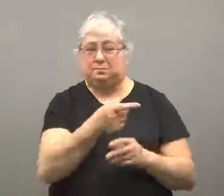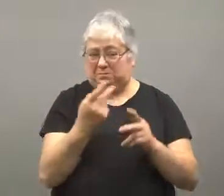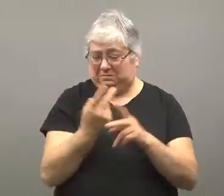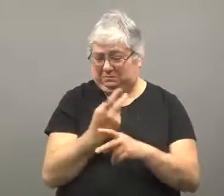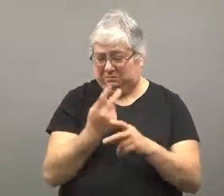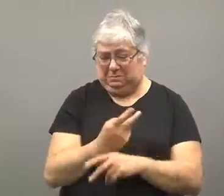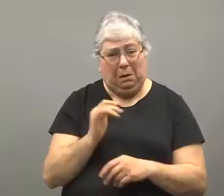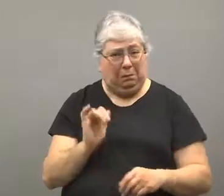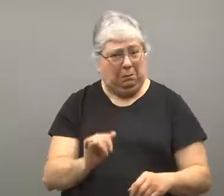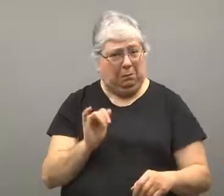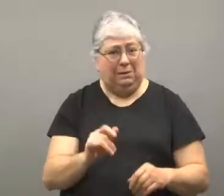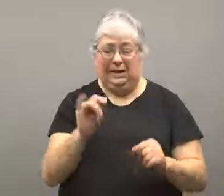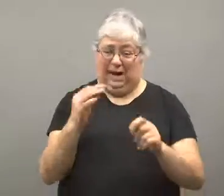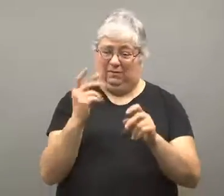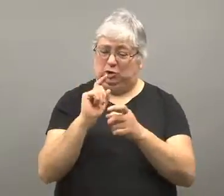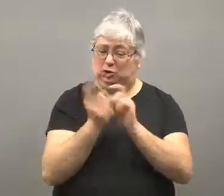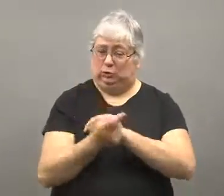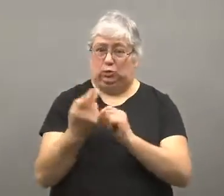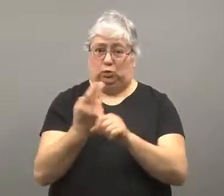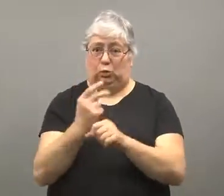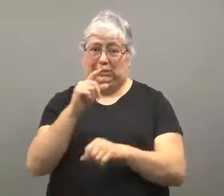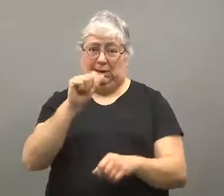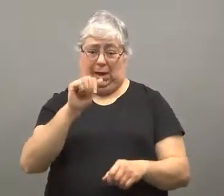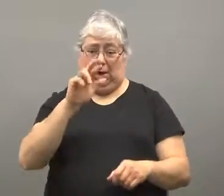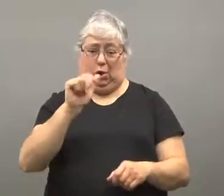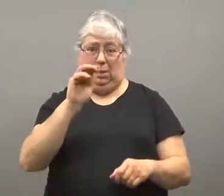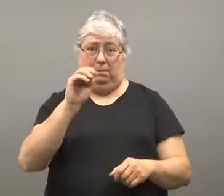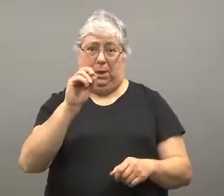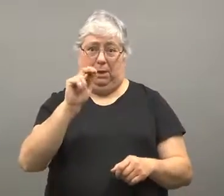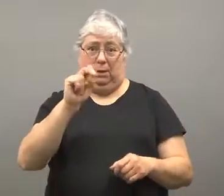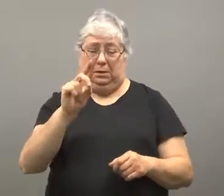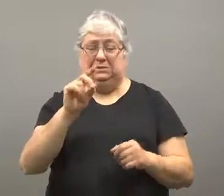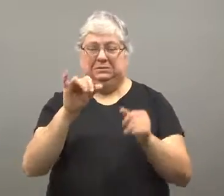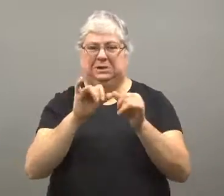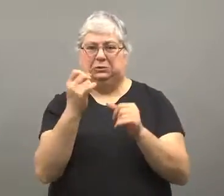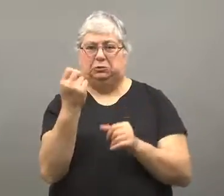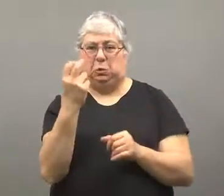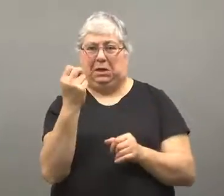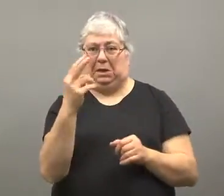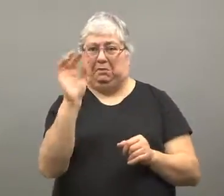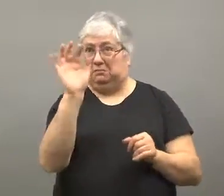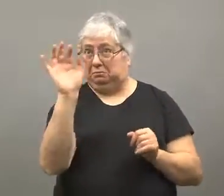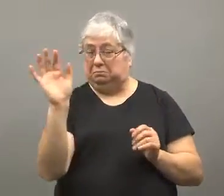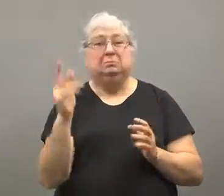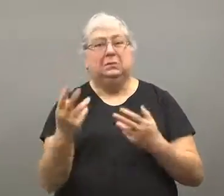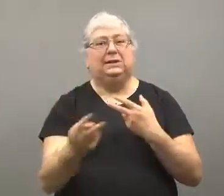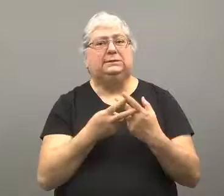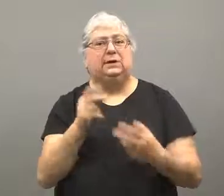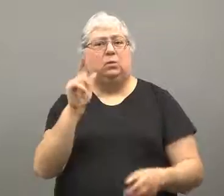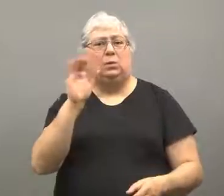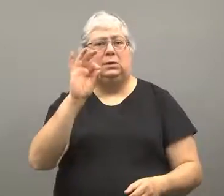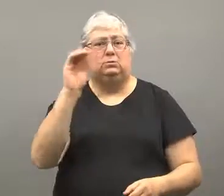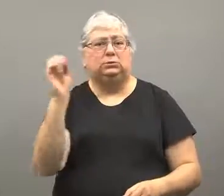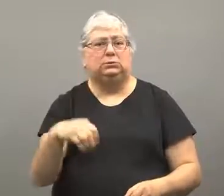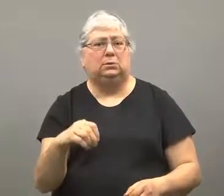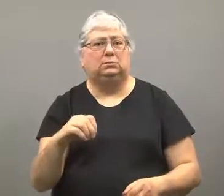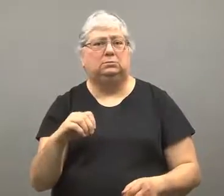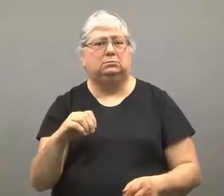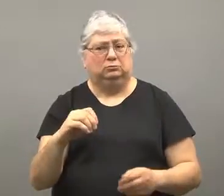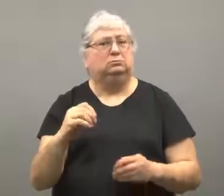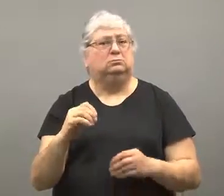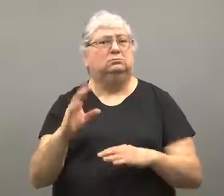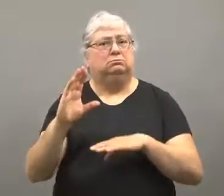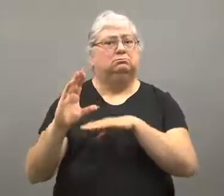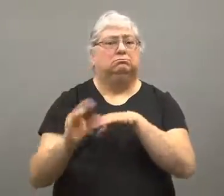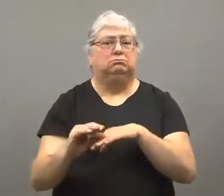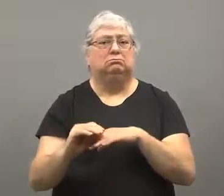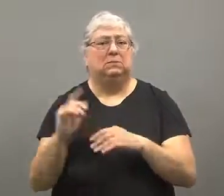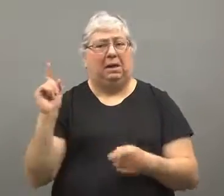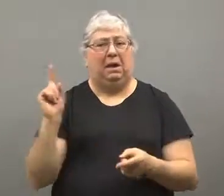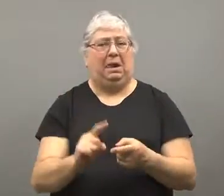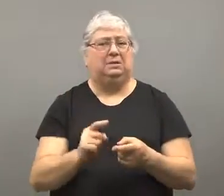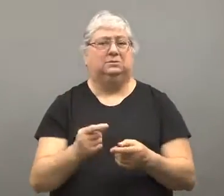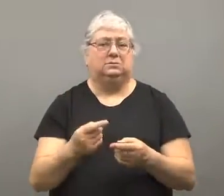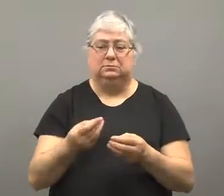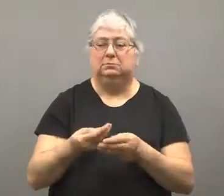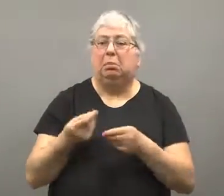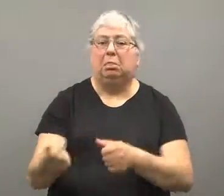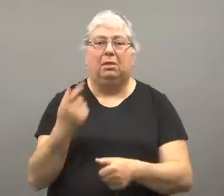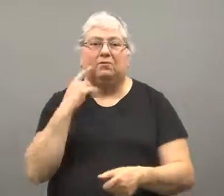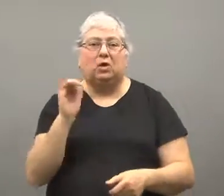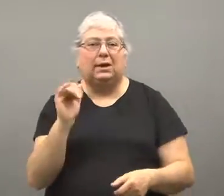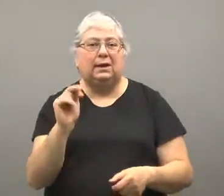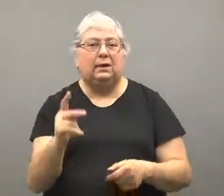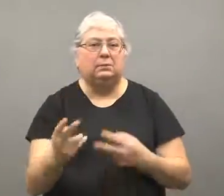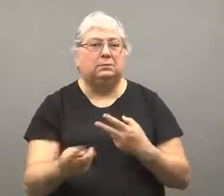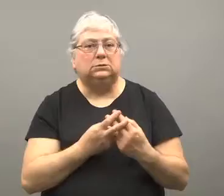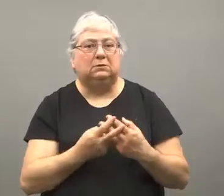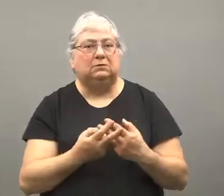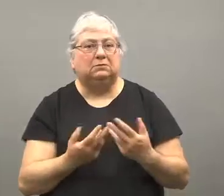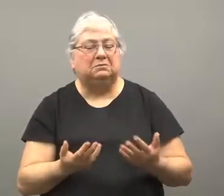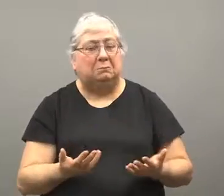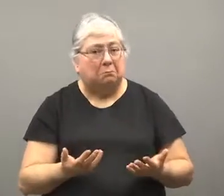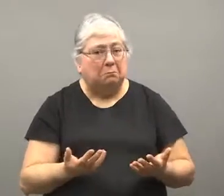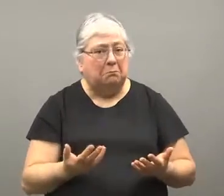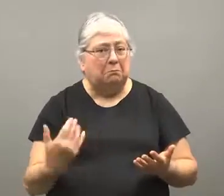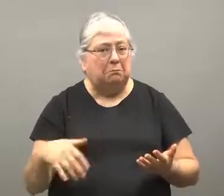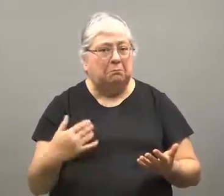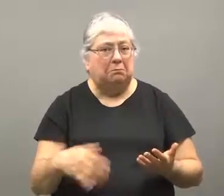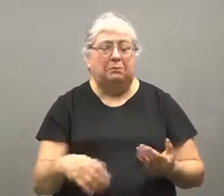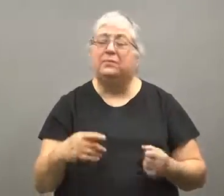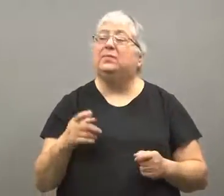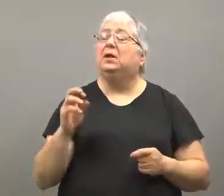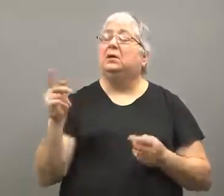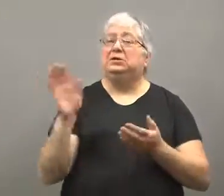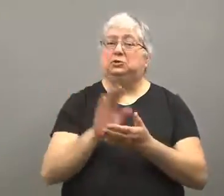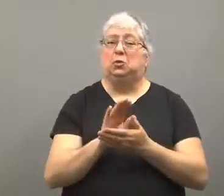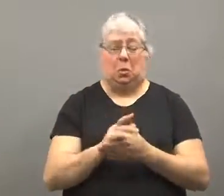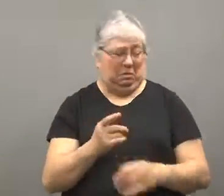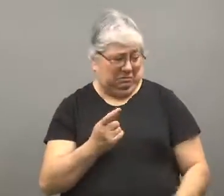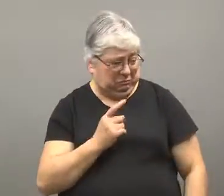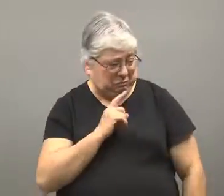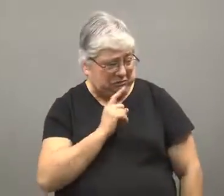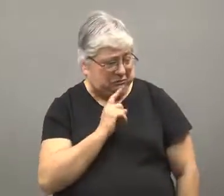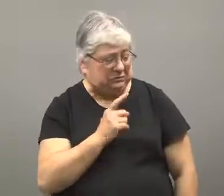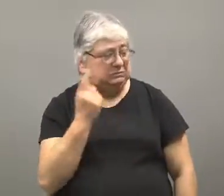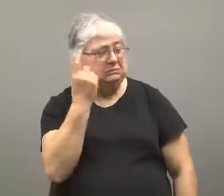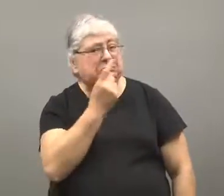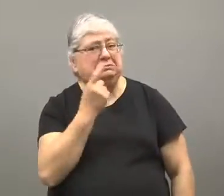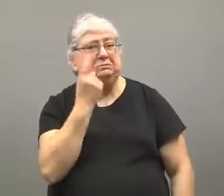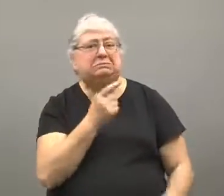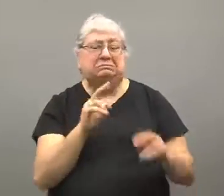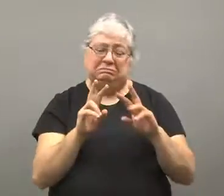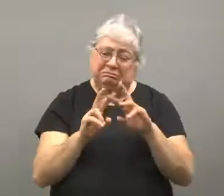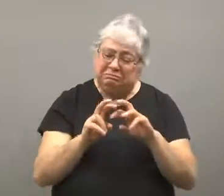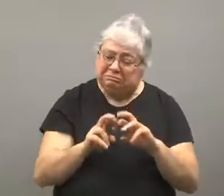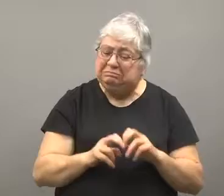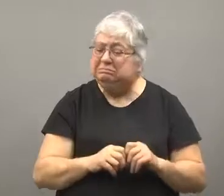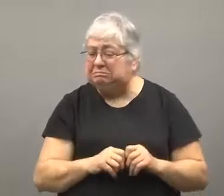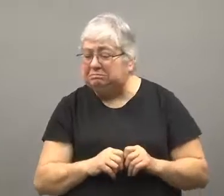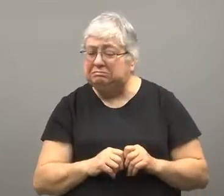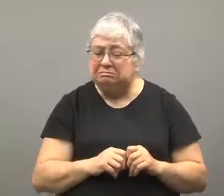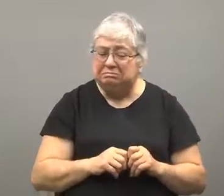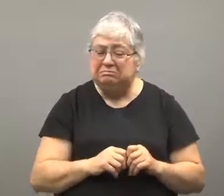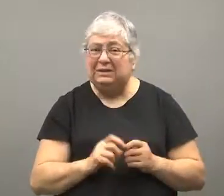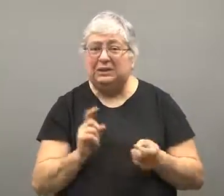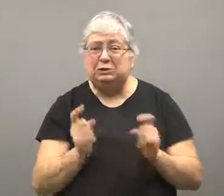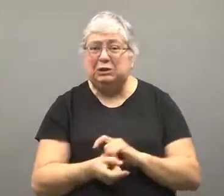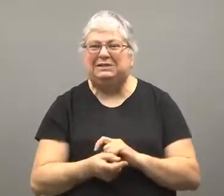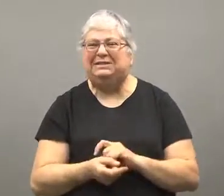He determined using 12 point Garamond would save 29% in ink costs.